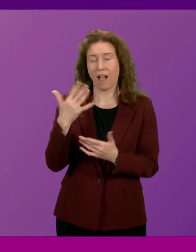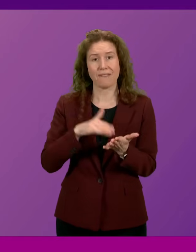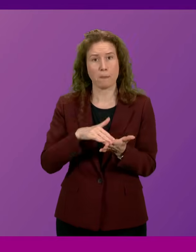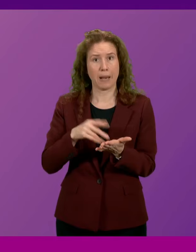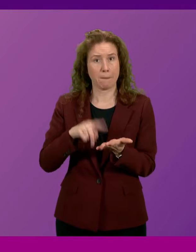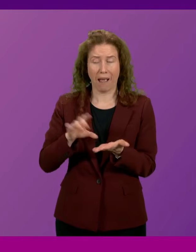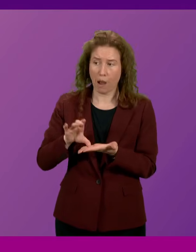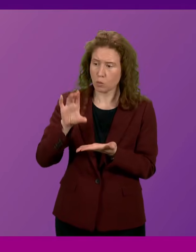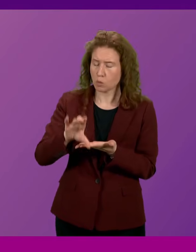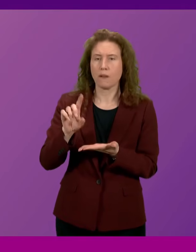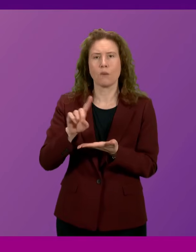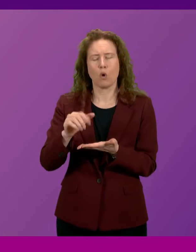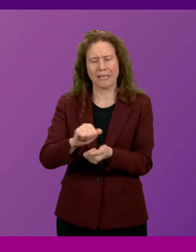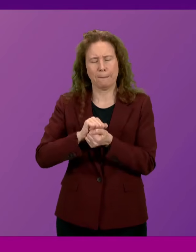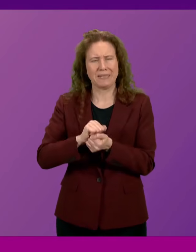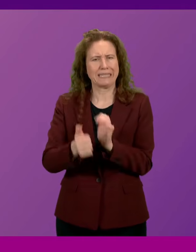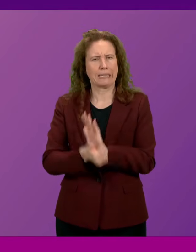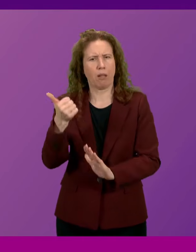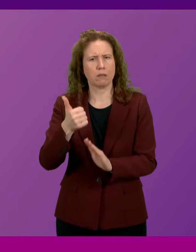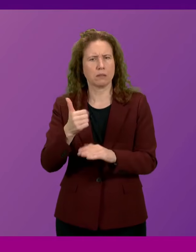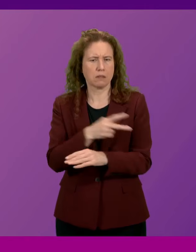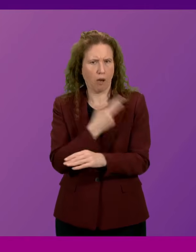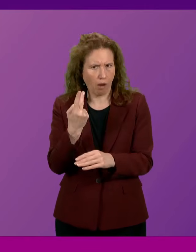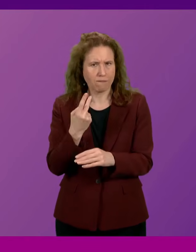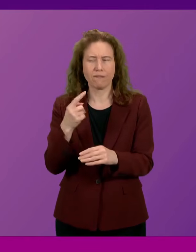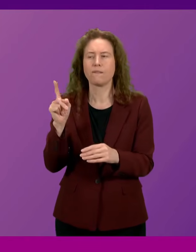retention of skilled staff and the provision of sustainable services in the hospice sector.